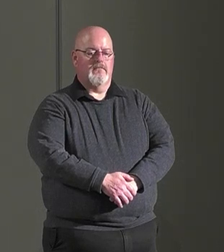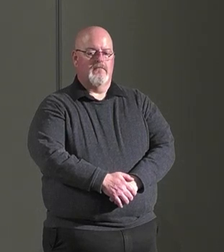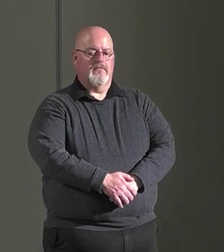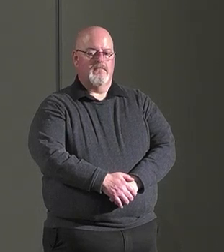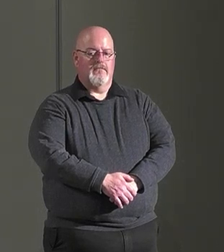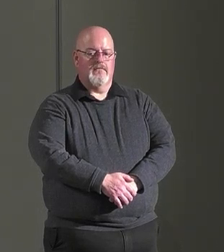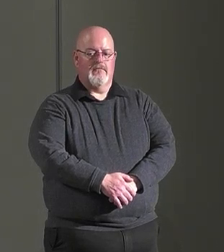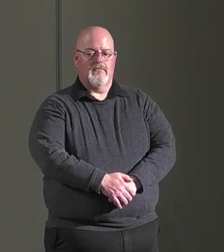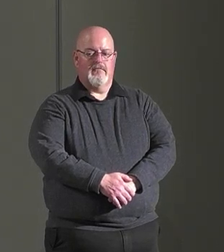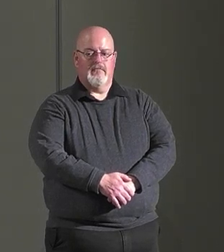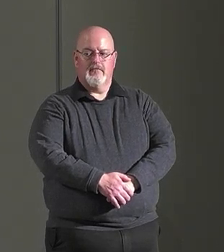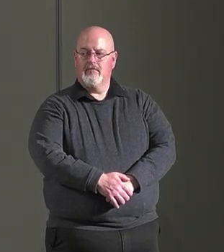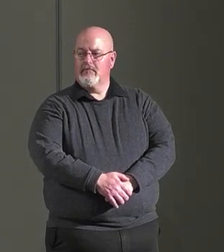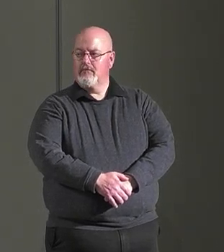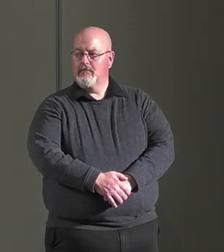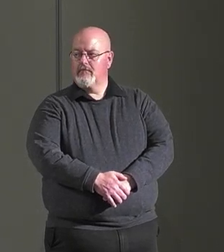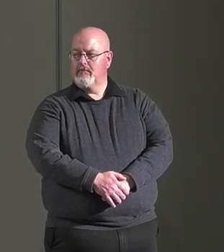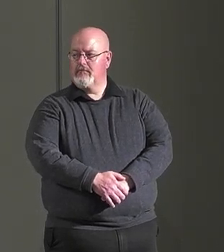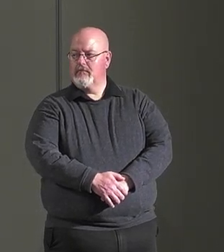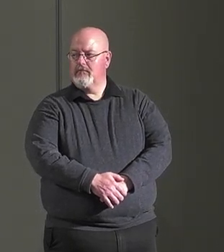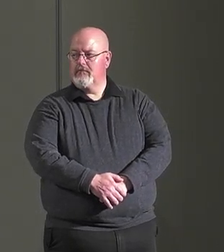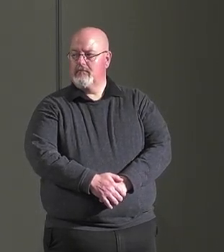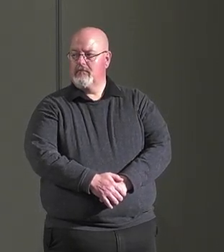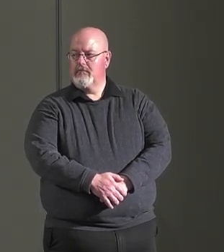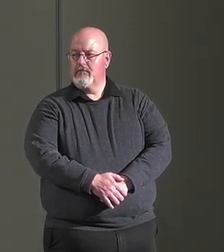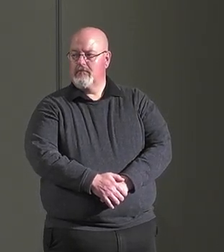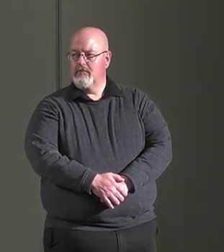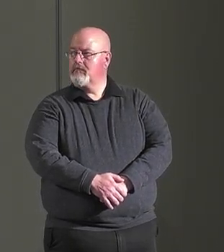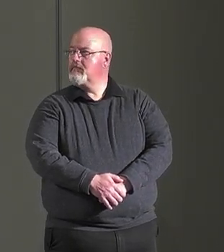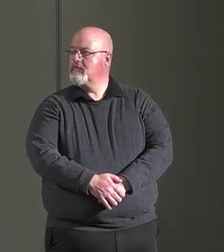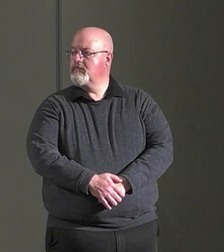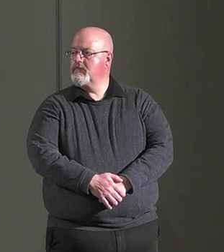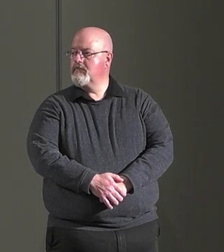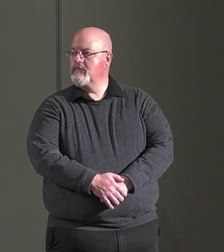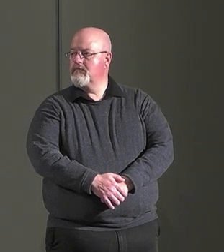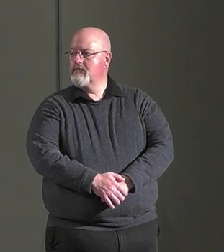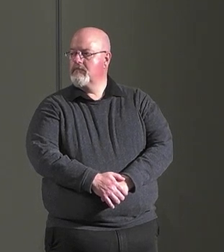That's so great. It's really interesting to see how all of